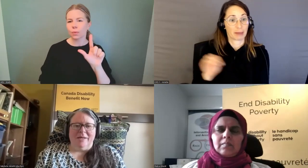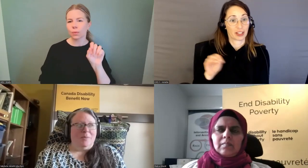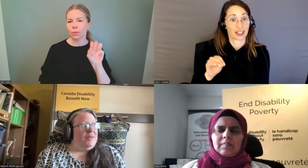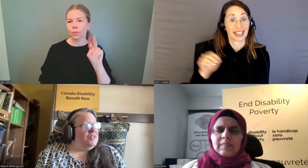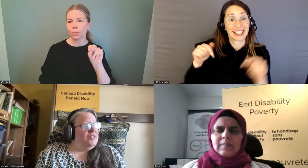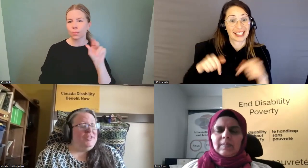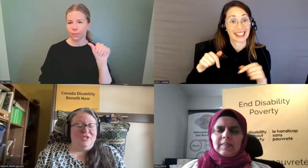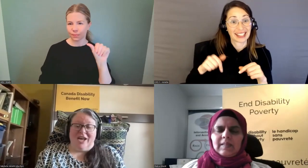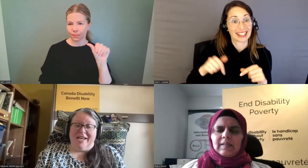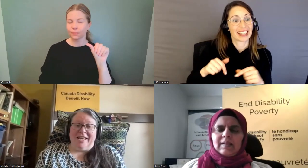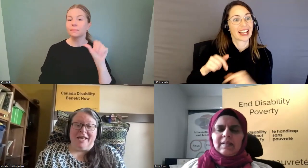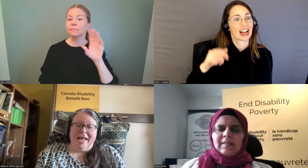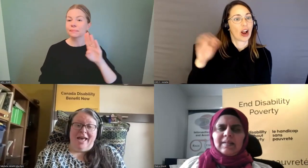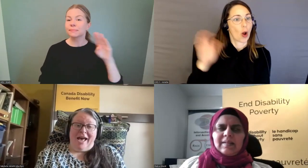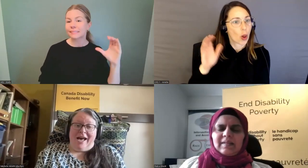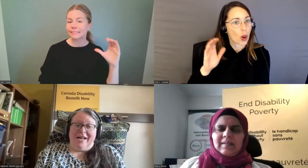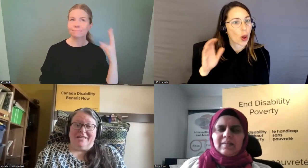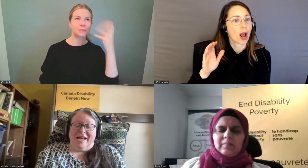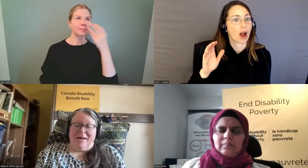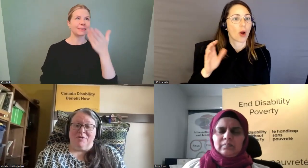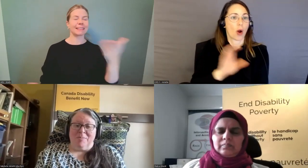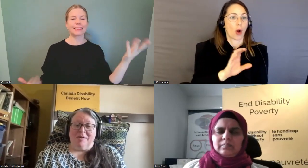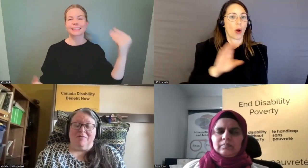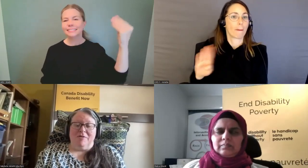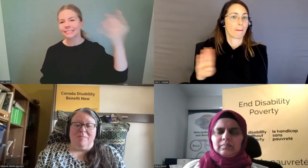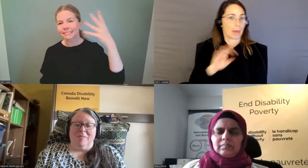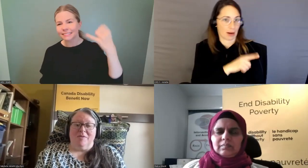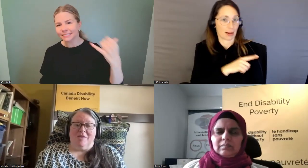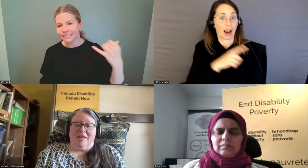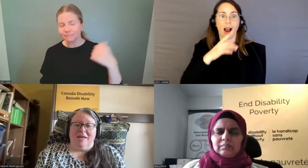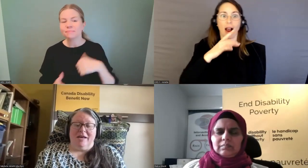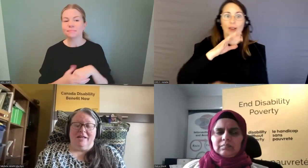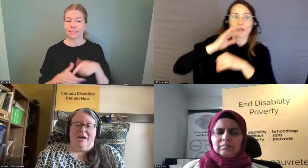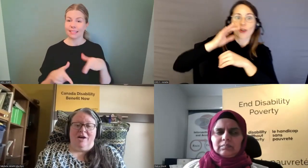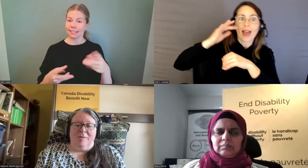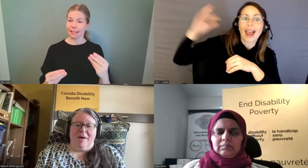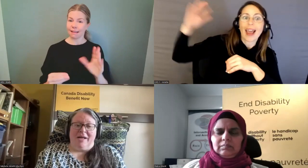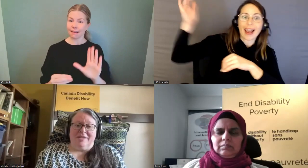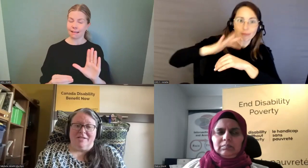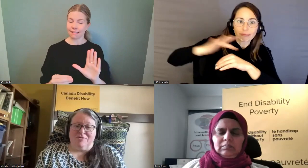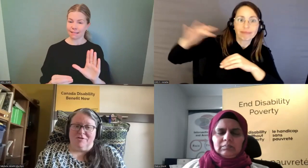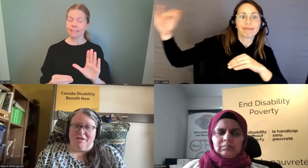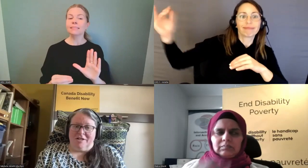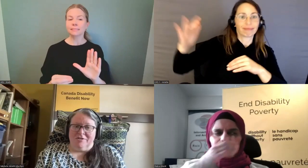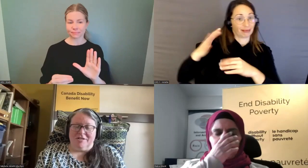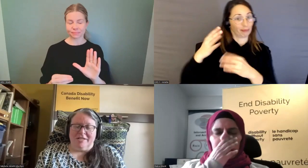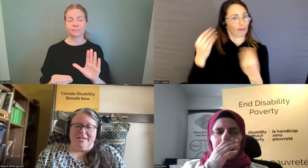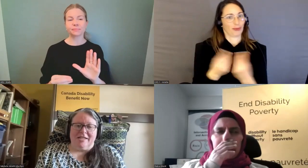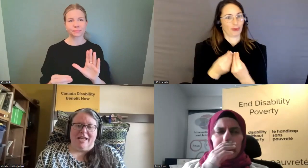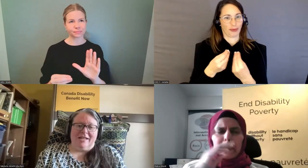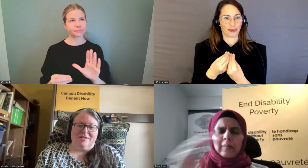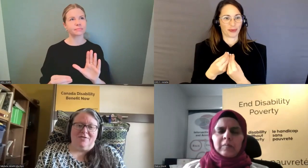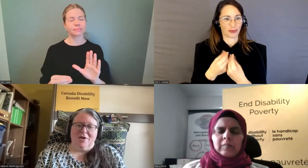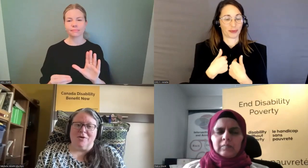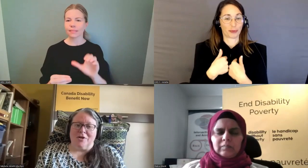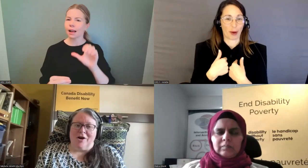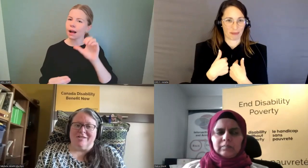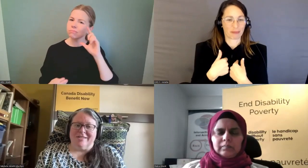WHERE THE SUN IS SHINING AND I'M COMING FROM THE ANCESTRAL AND UNCEDED LANDS OF THE OKANAGAN